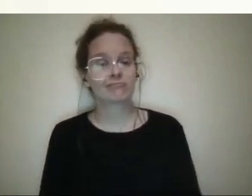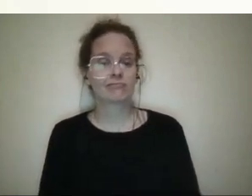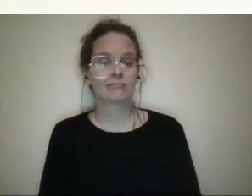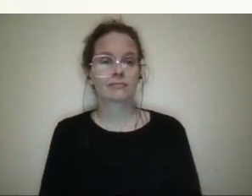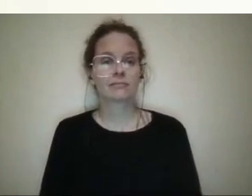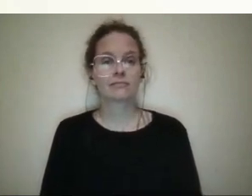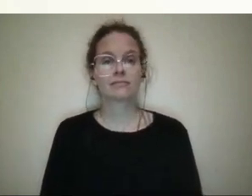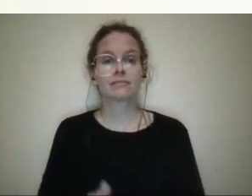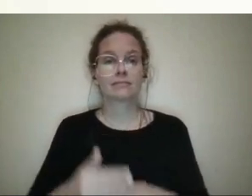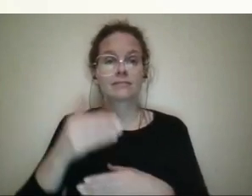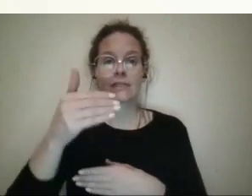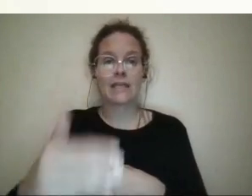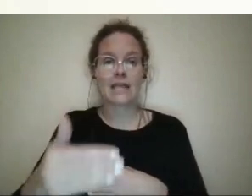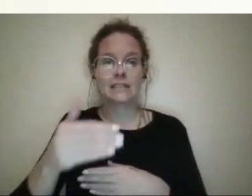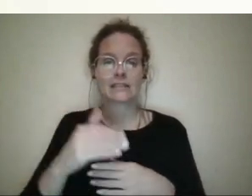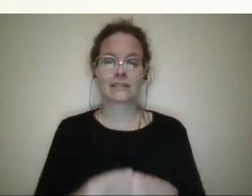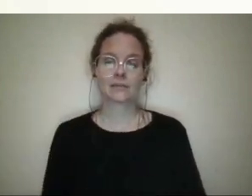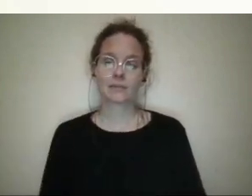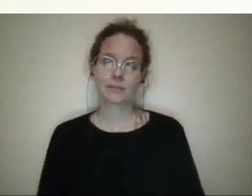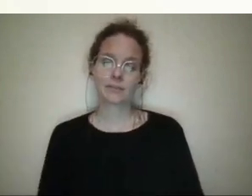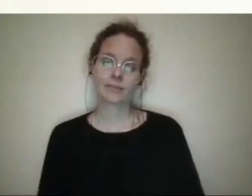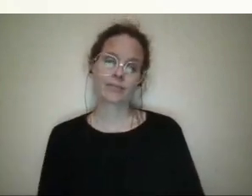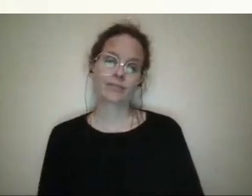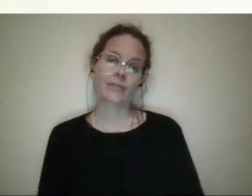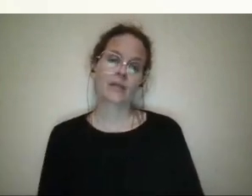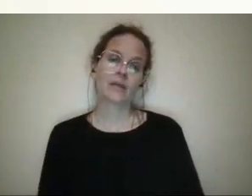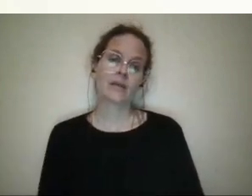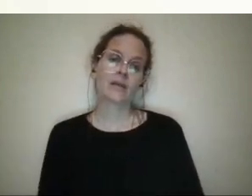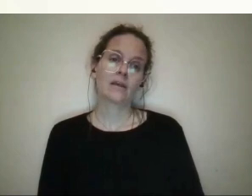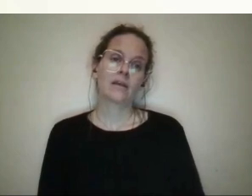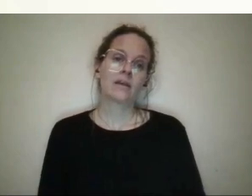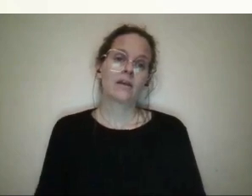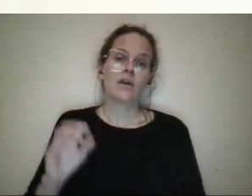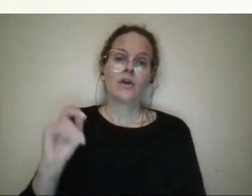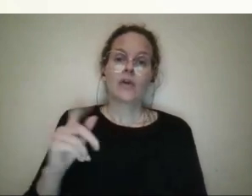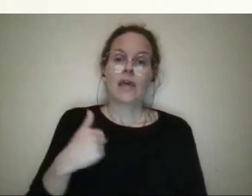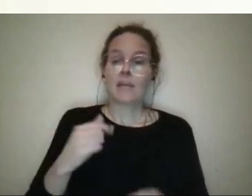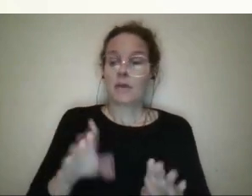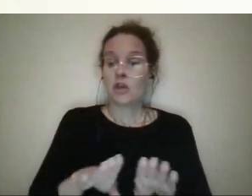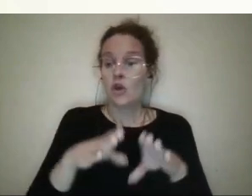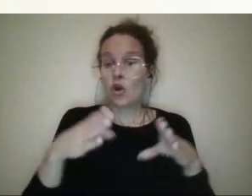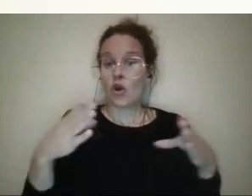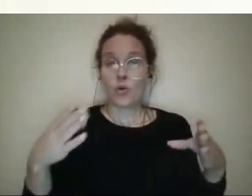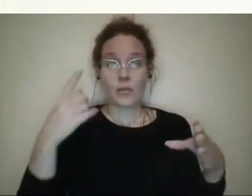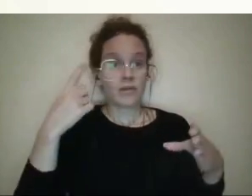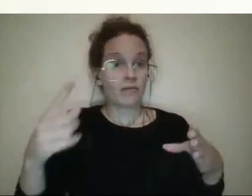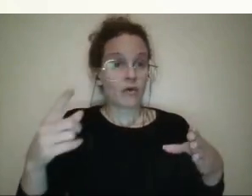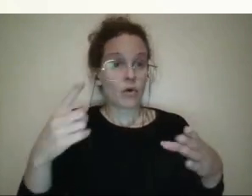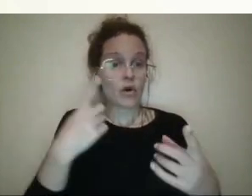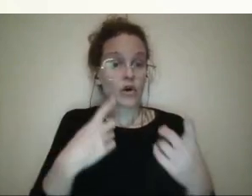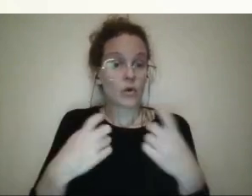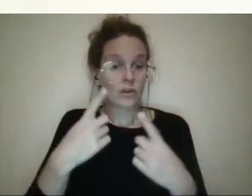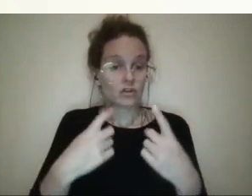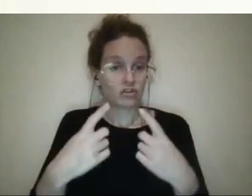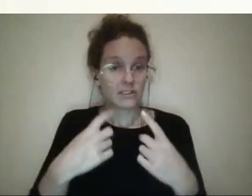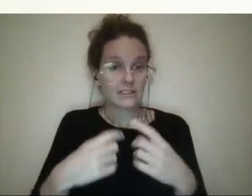Next. Okay I'm going to open this up for Q&A and